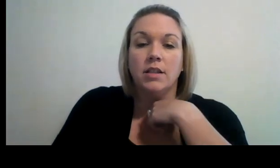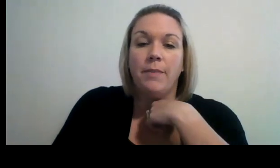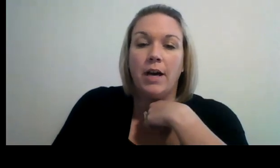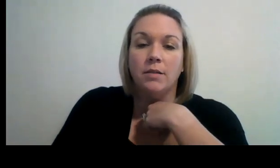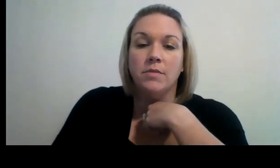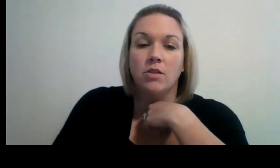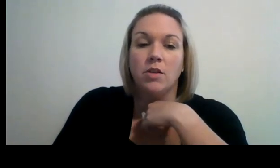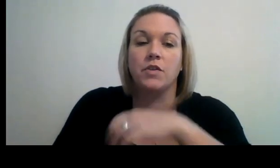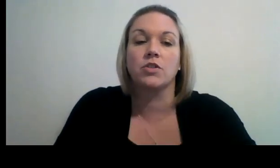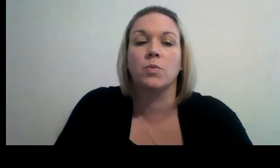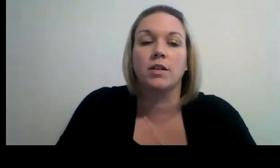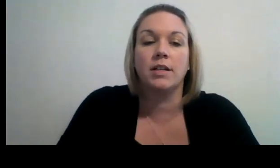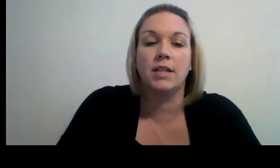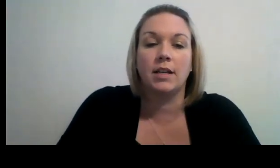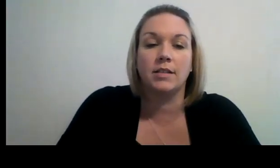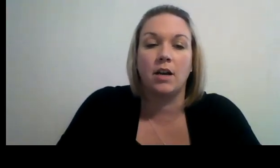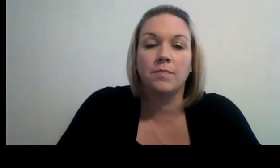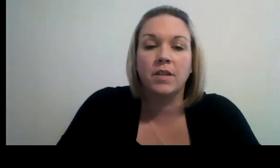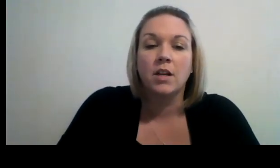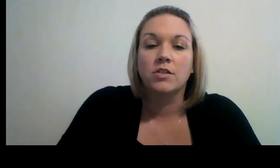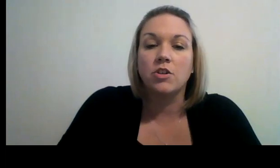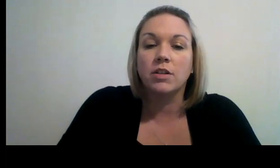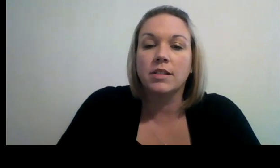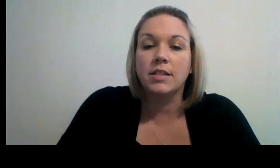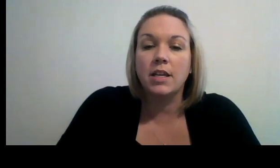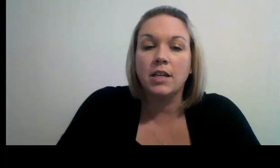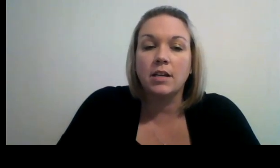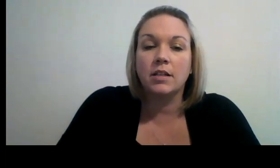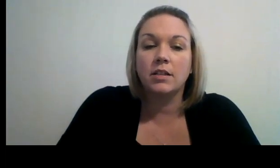the bottom, so the first word is #ASL, so you can see